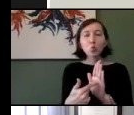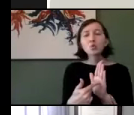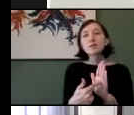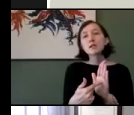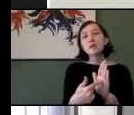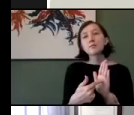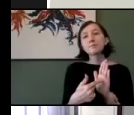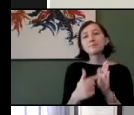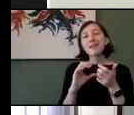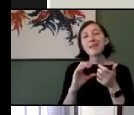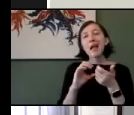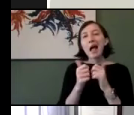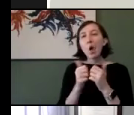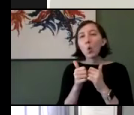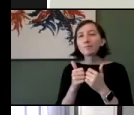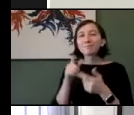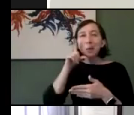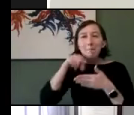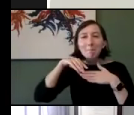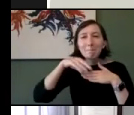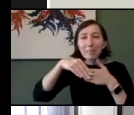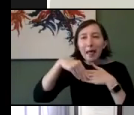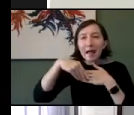that a plastic device that's S-shaped